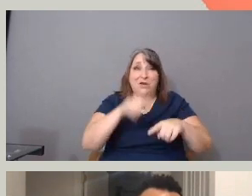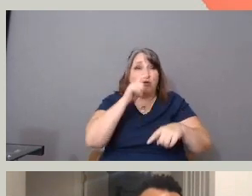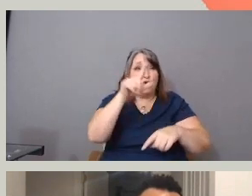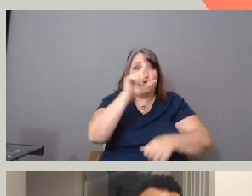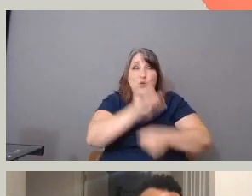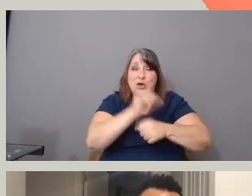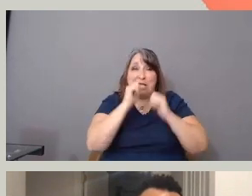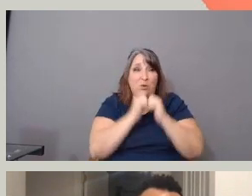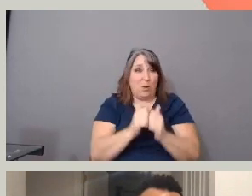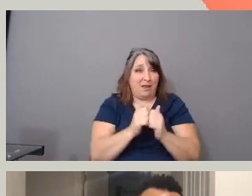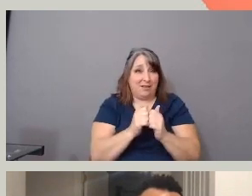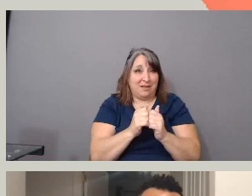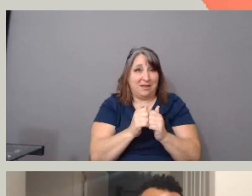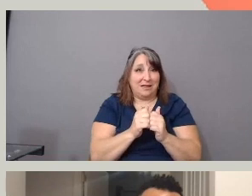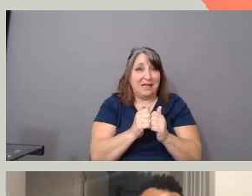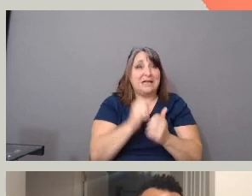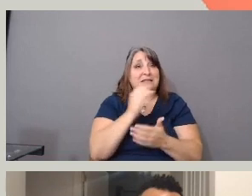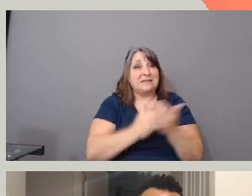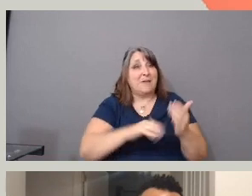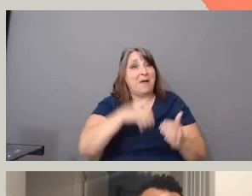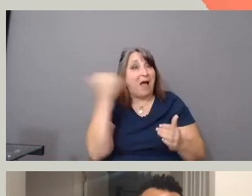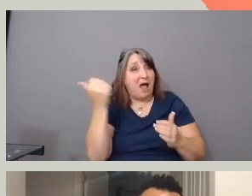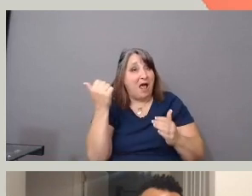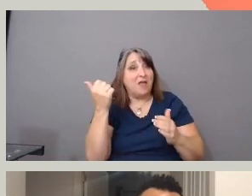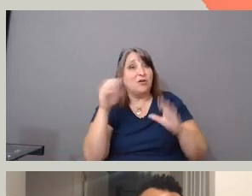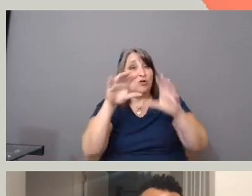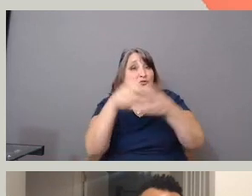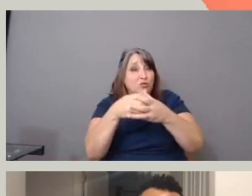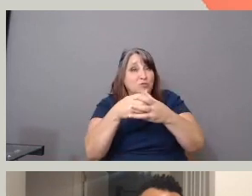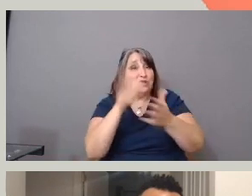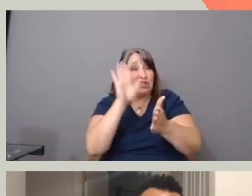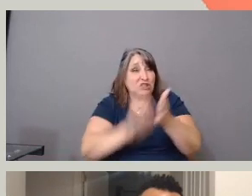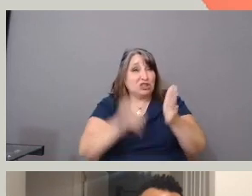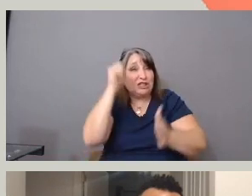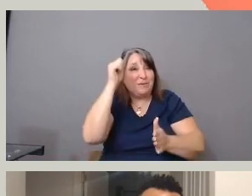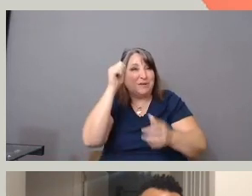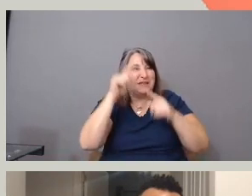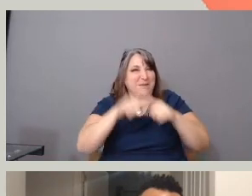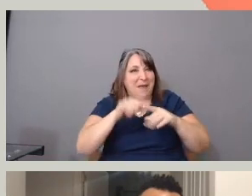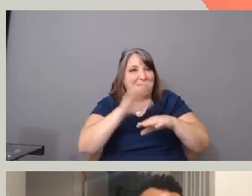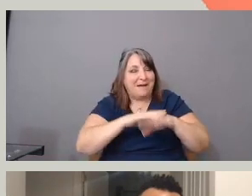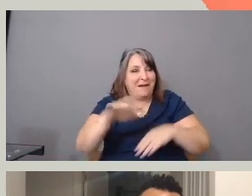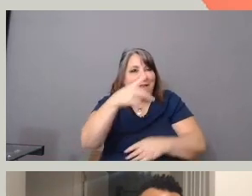And some other entities are lower than that, depending on what their profiles and what they want to do with their business.